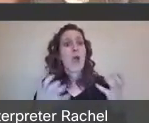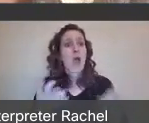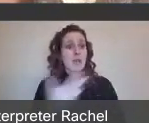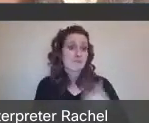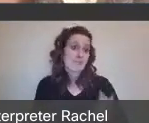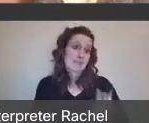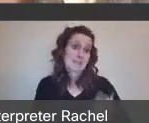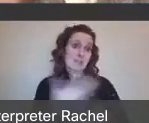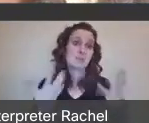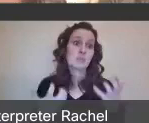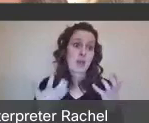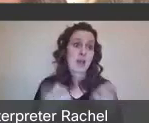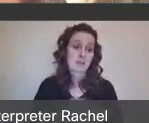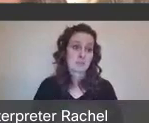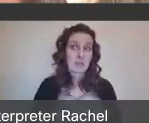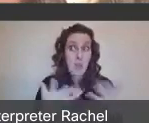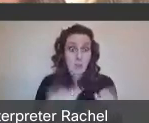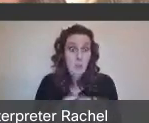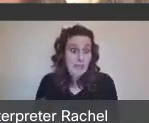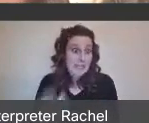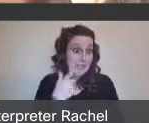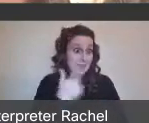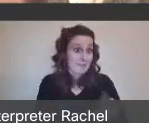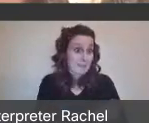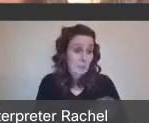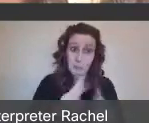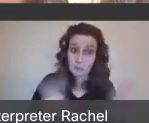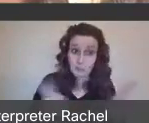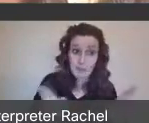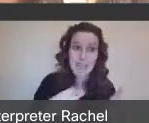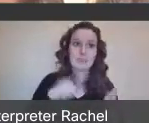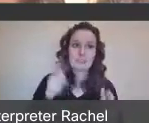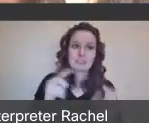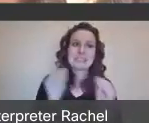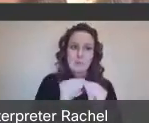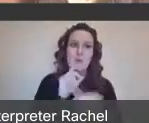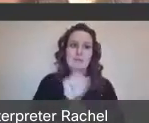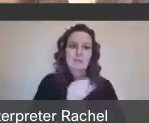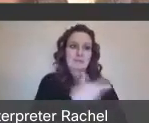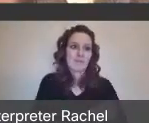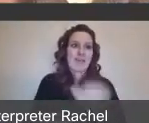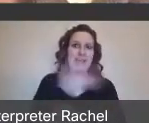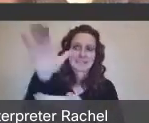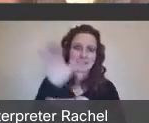and we want to vaccinate them. We're ready, we just need more vaccine. So we are very much hoping that